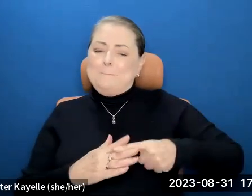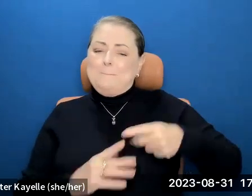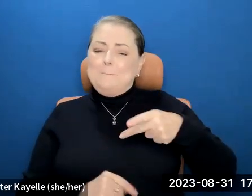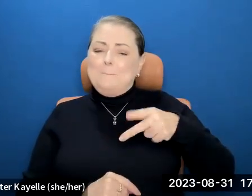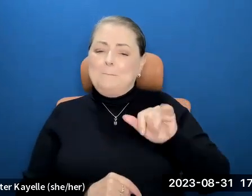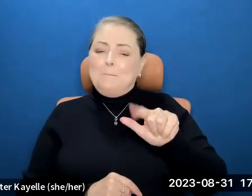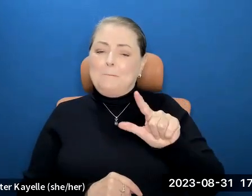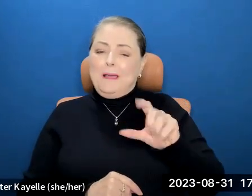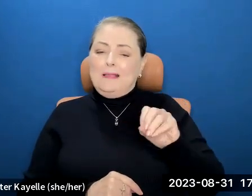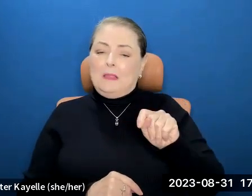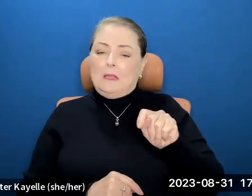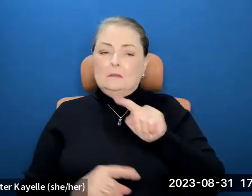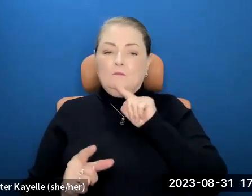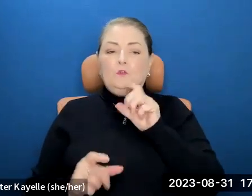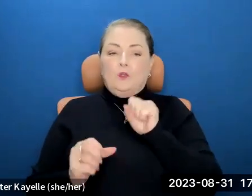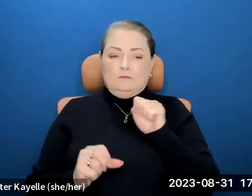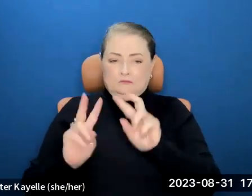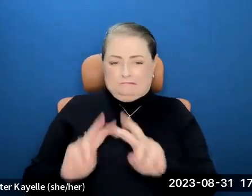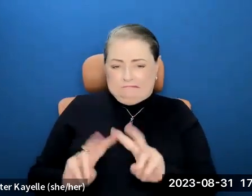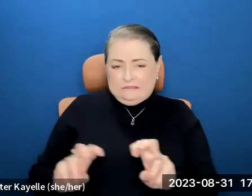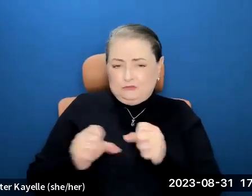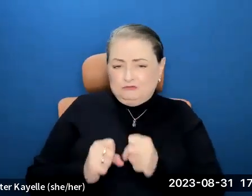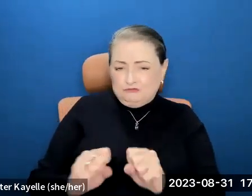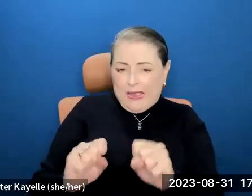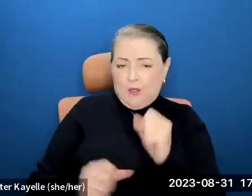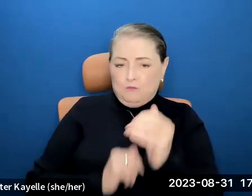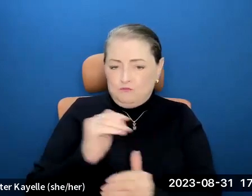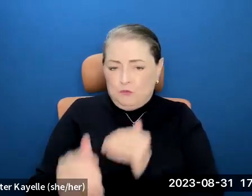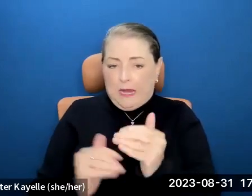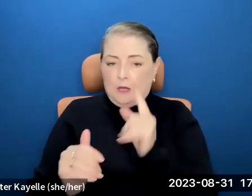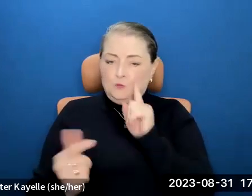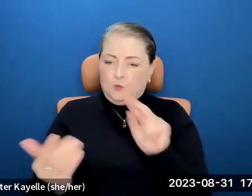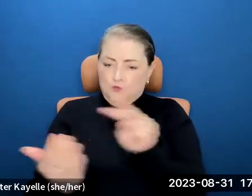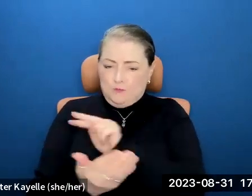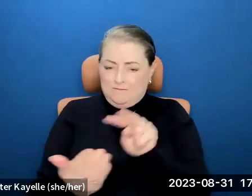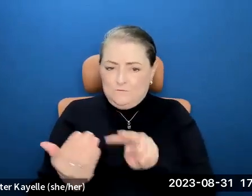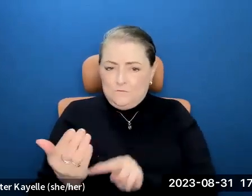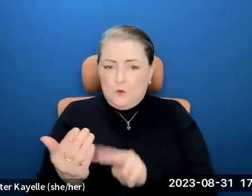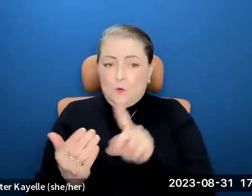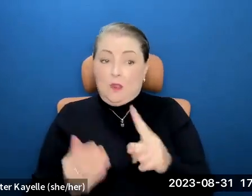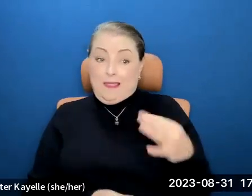change in application review that would allow us to review applications with criminal history to